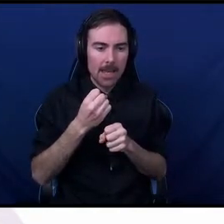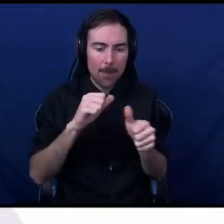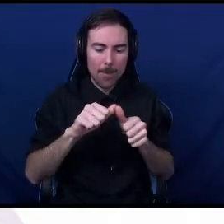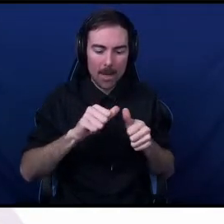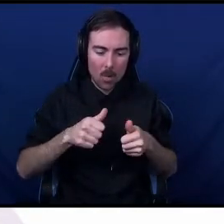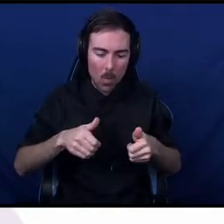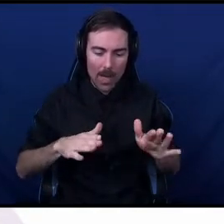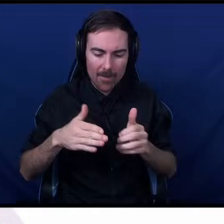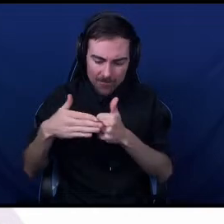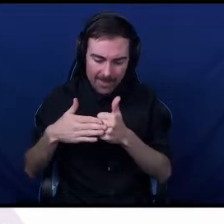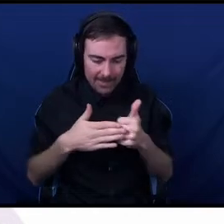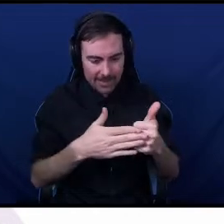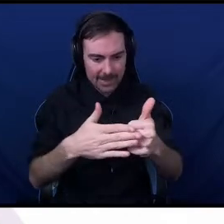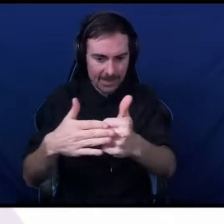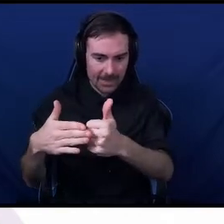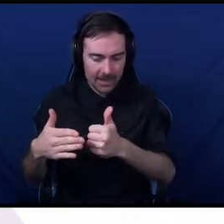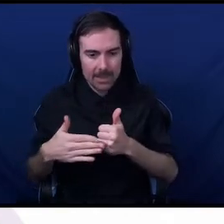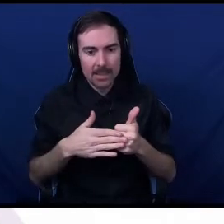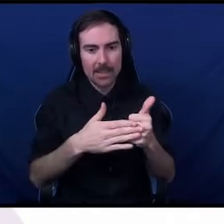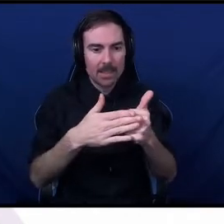that needed to be repaired, etc, etc. And when they take that